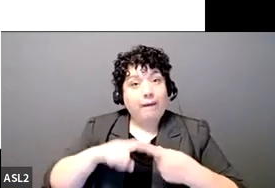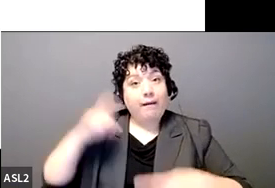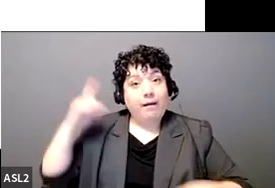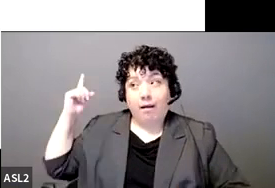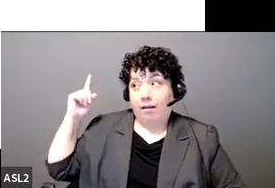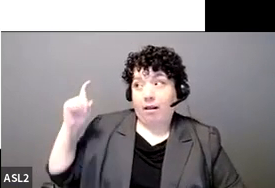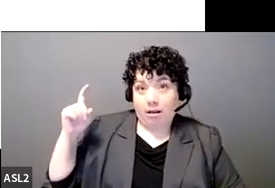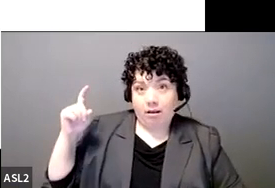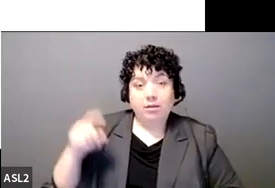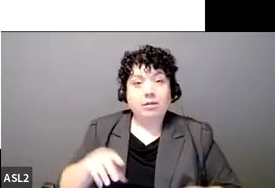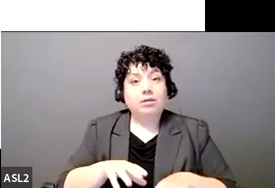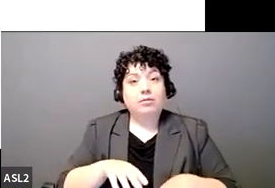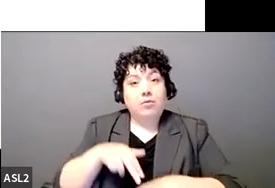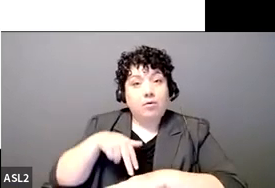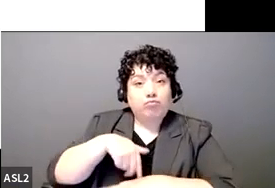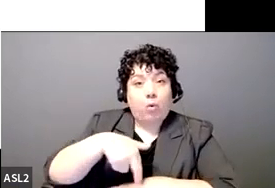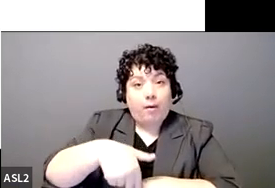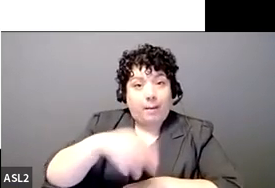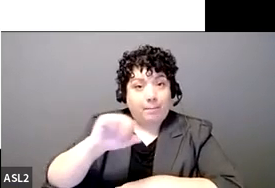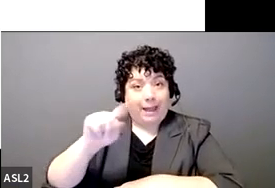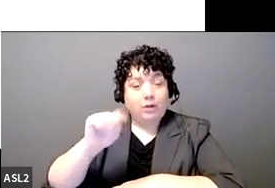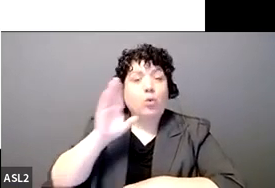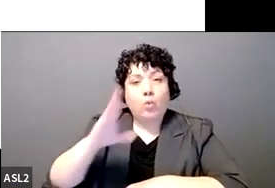and what it does it goes on his belt or it goes on his computer